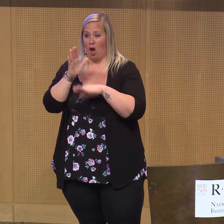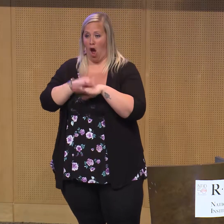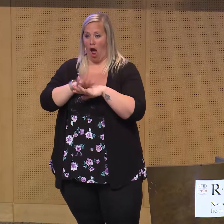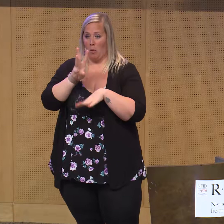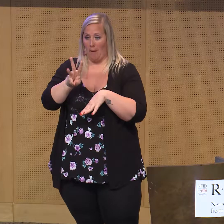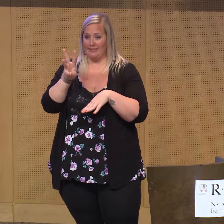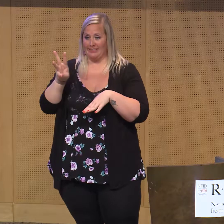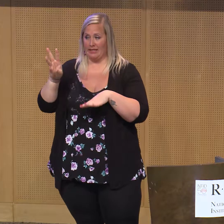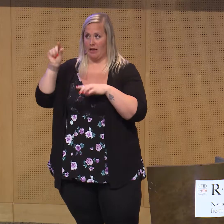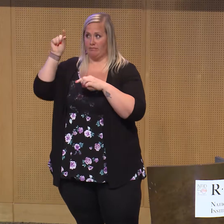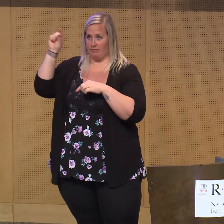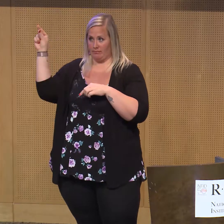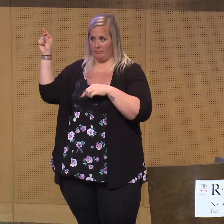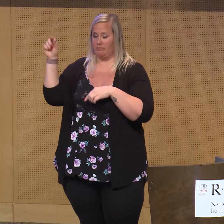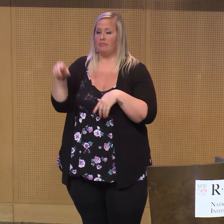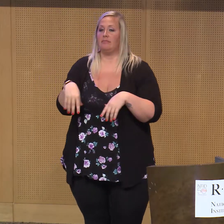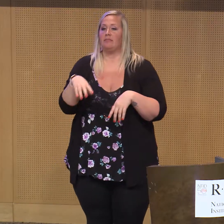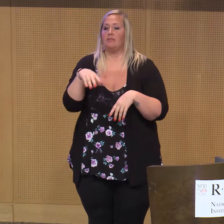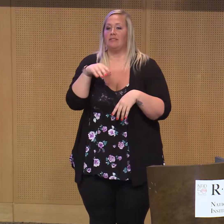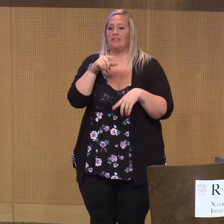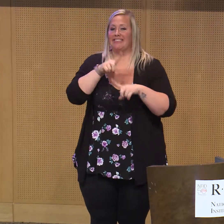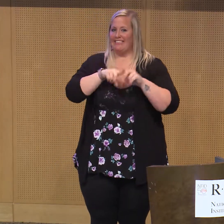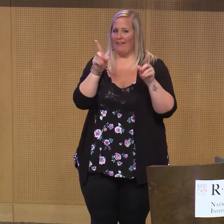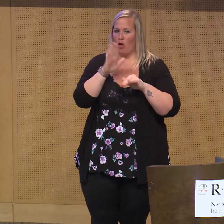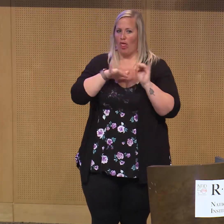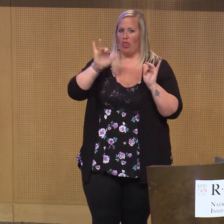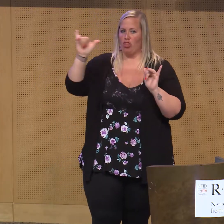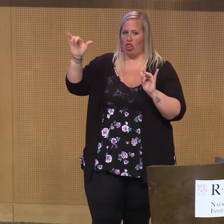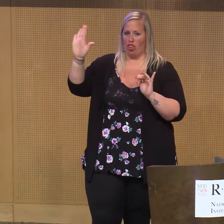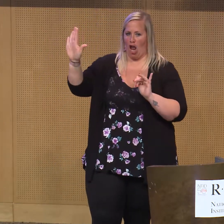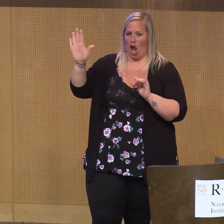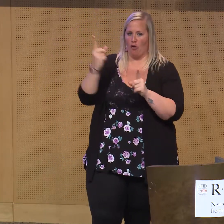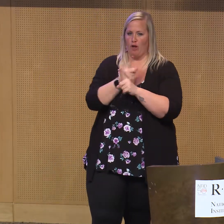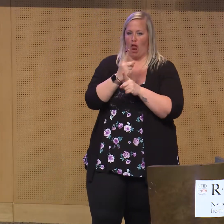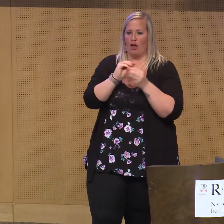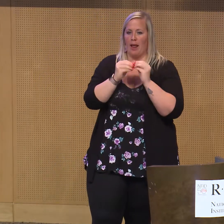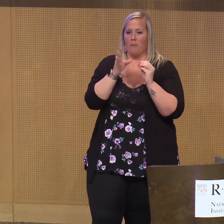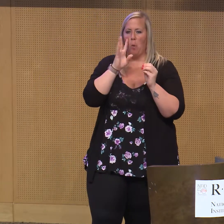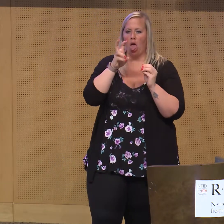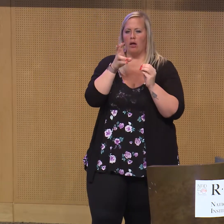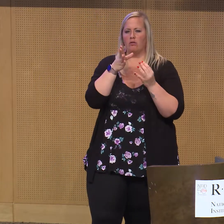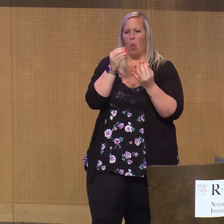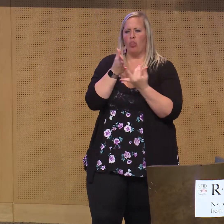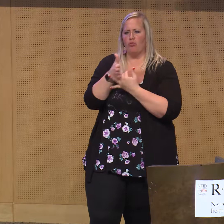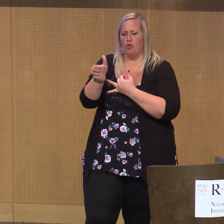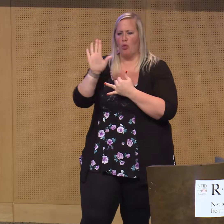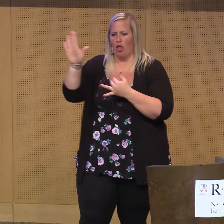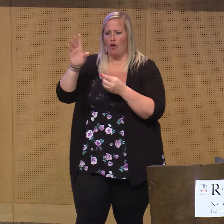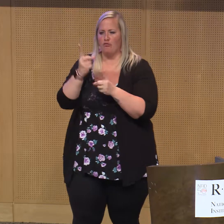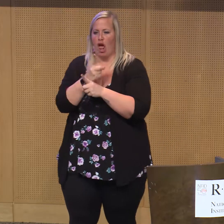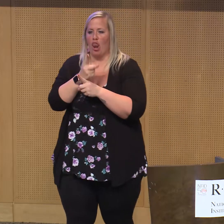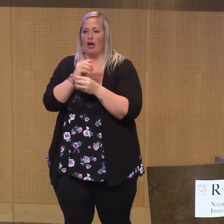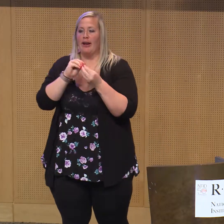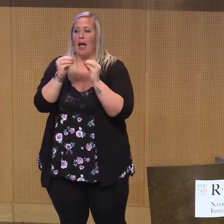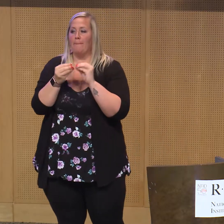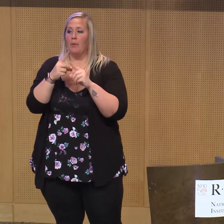Usually, they have a special phone number on their website that's different from their regular customer contact information.